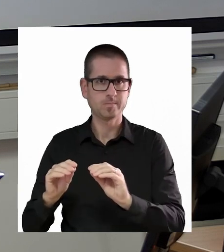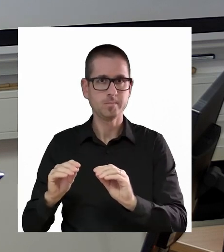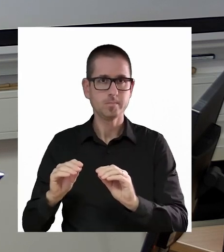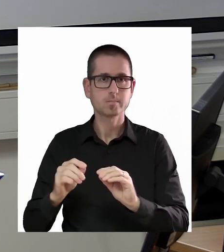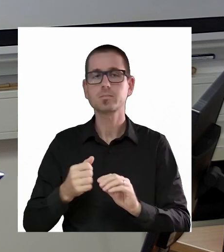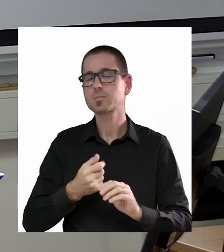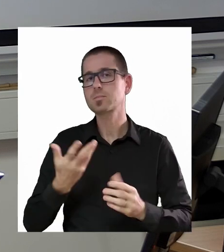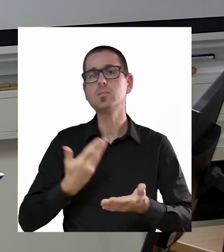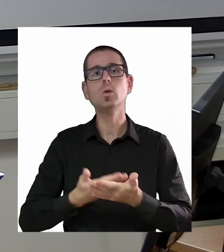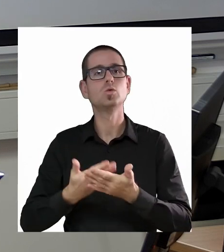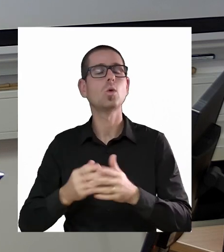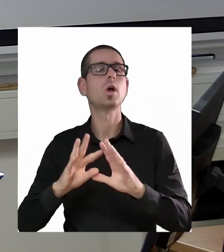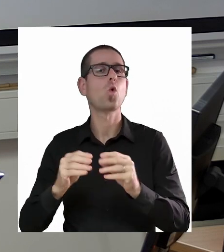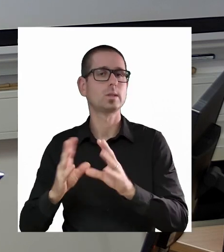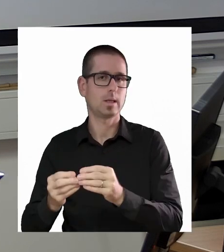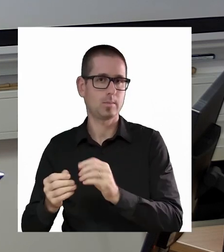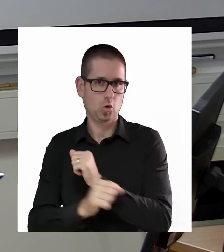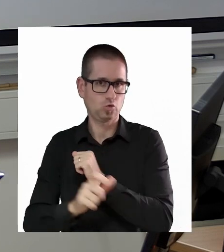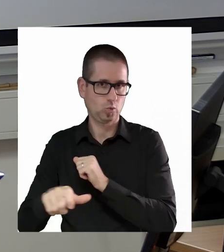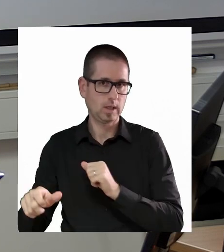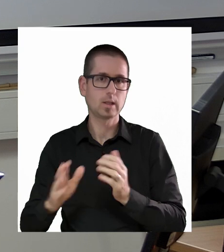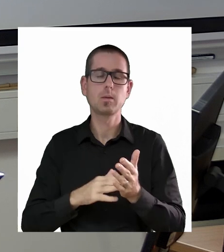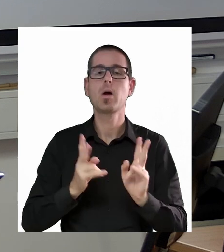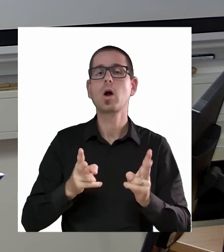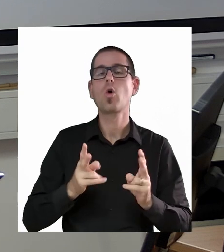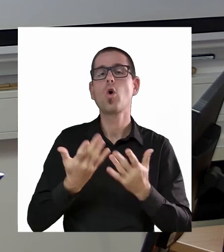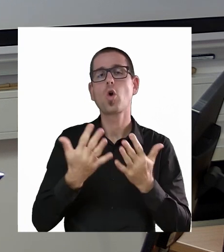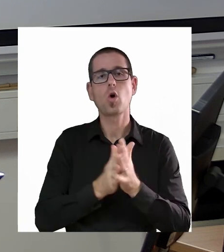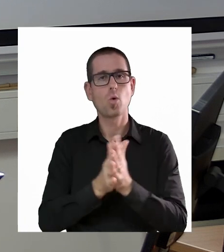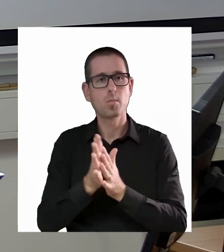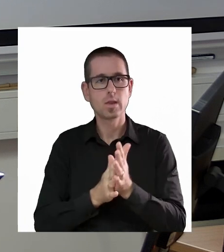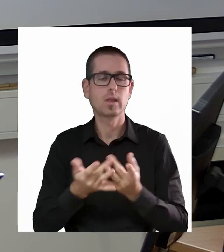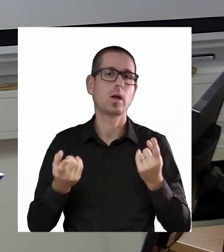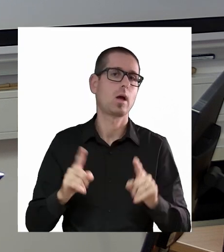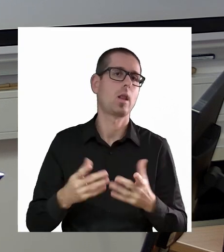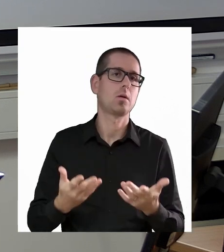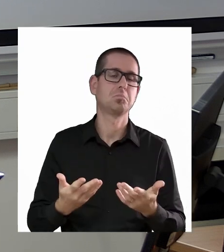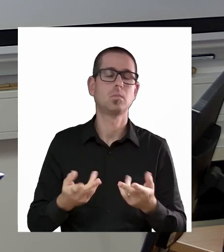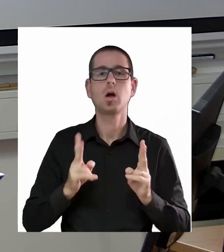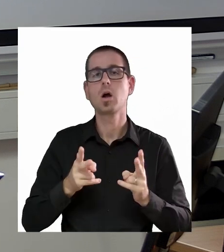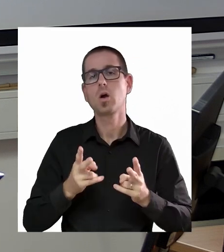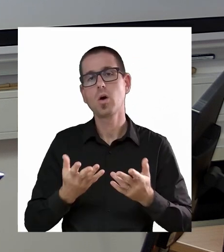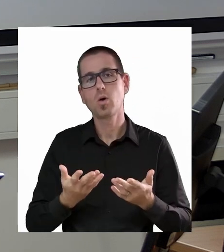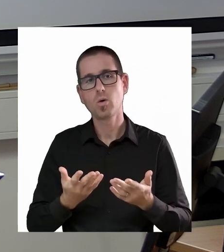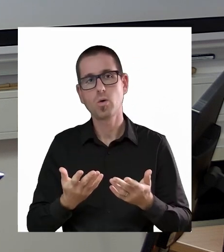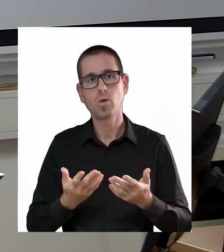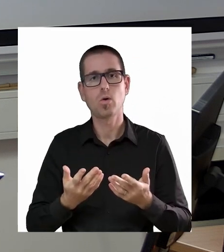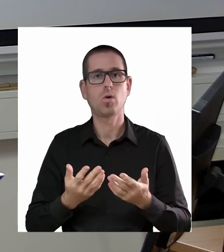basic concepts to the students. For example, how to wash their hands, how to wearing socks or how to brush teeth.